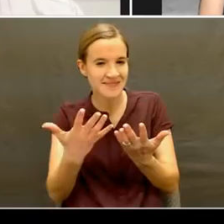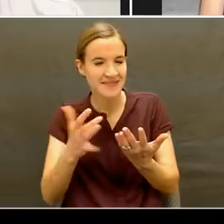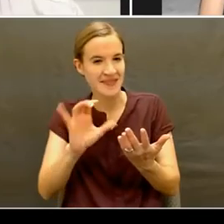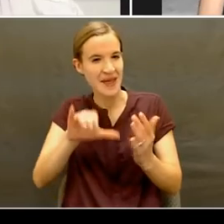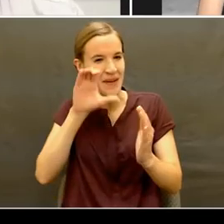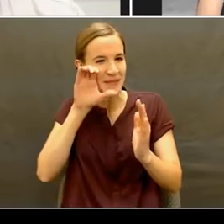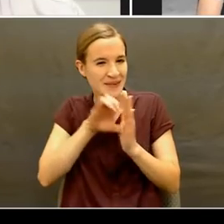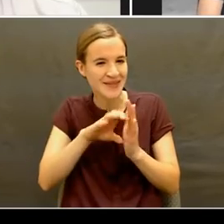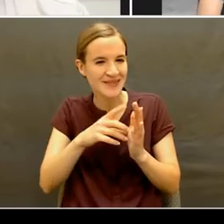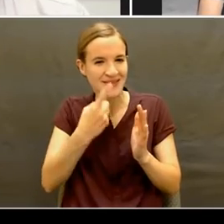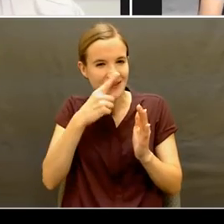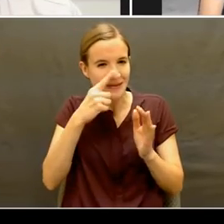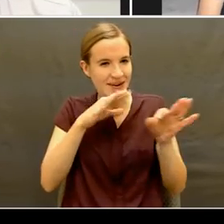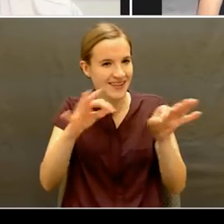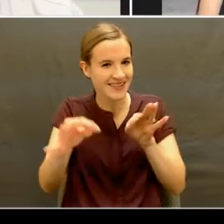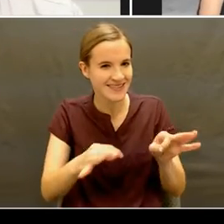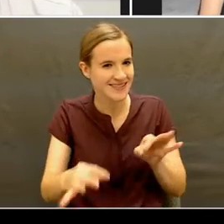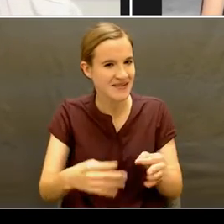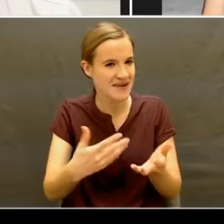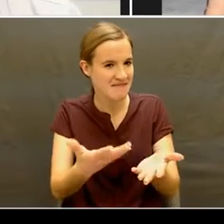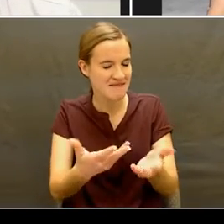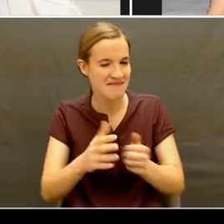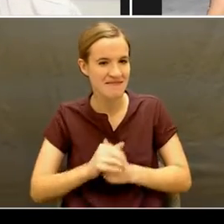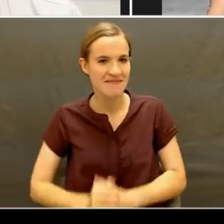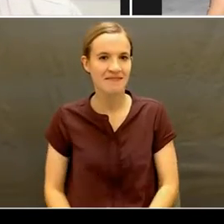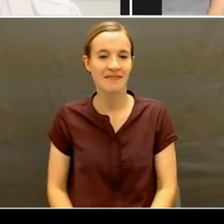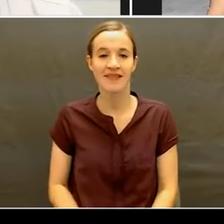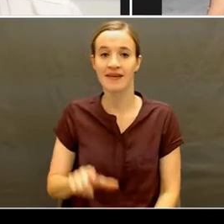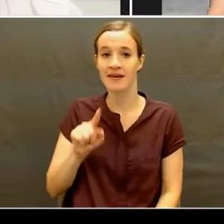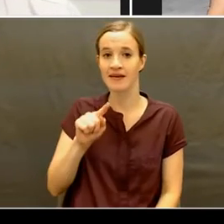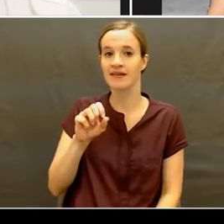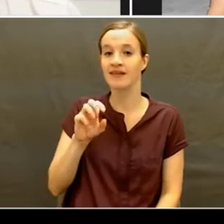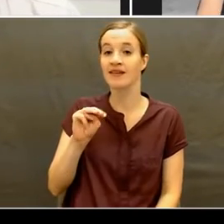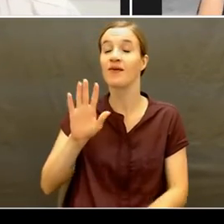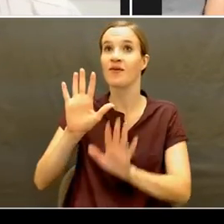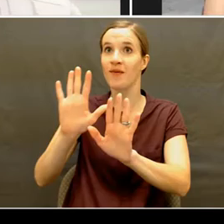So what's going on there? How did he get there and talk about the photo.